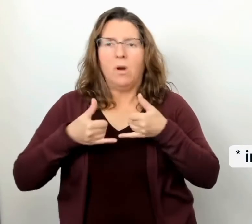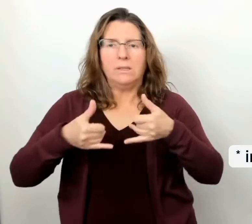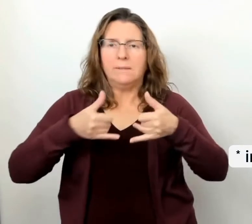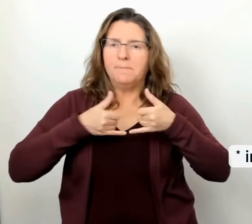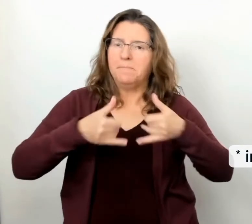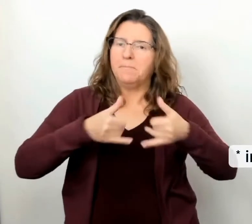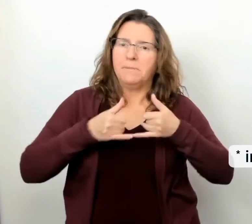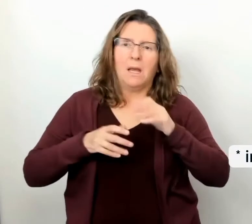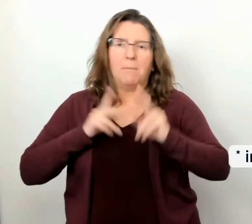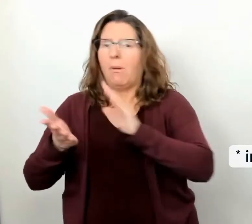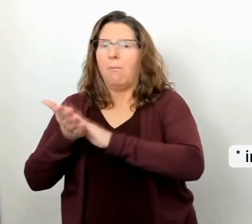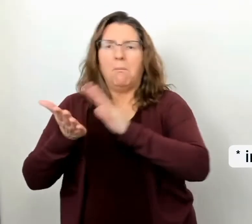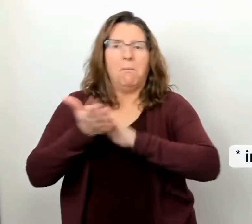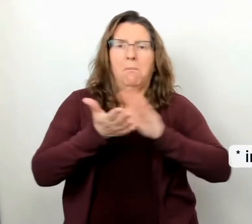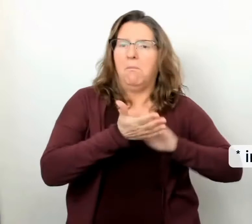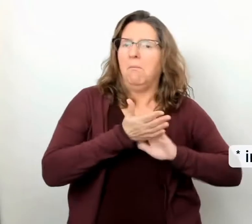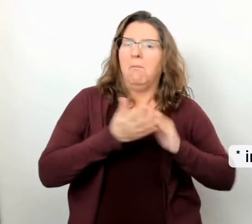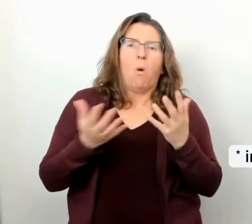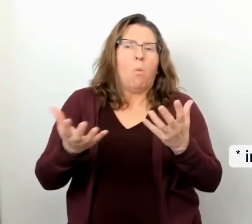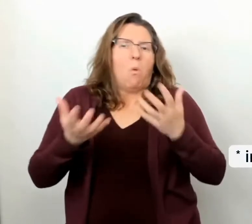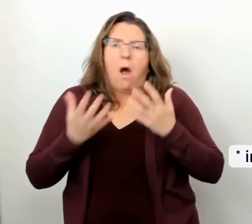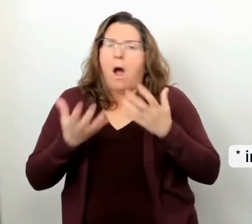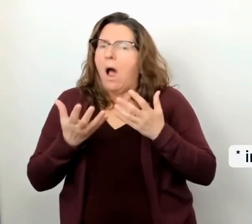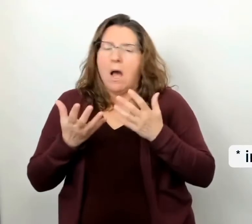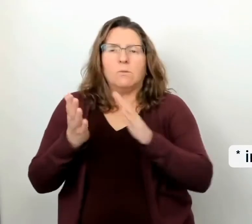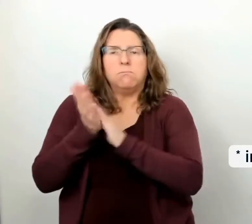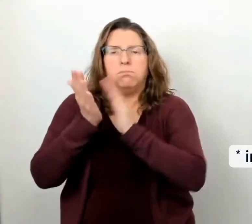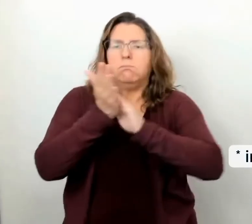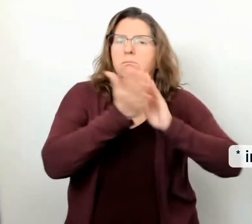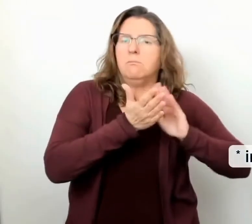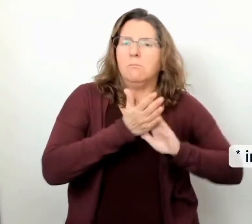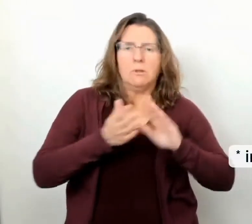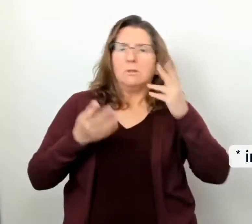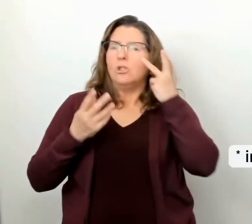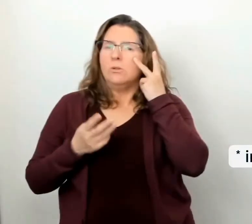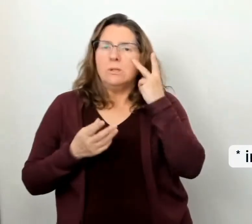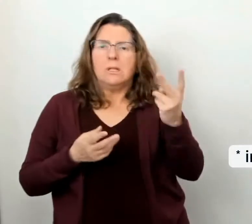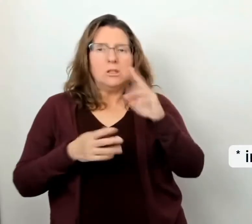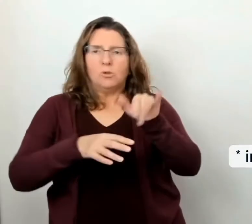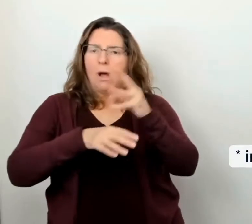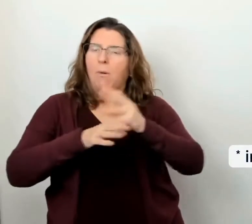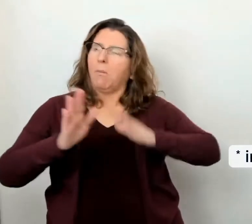What's more . . . I was given a number of awards. People wanted to applaud me, congratulate me, on being so hearing.